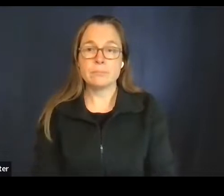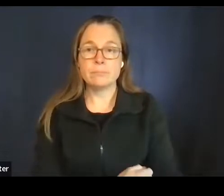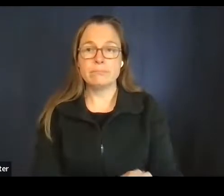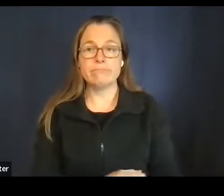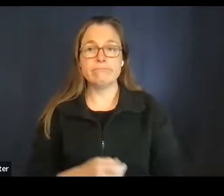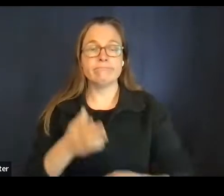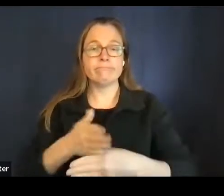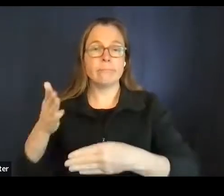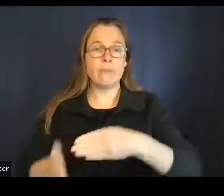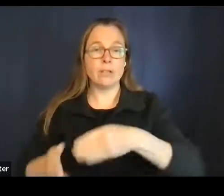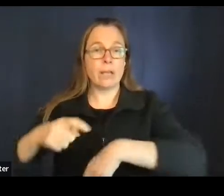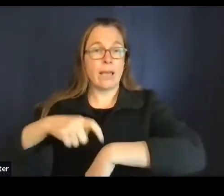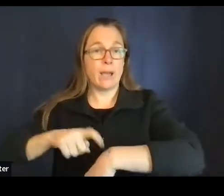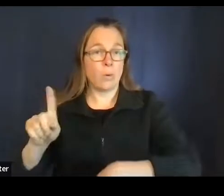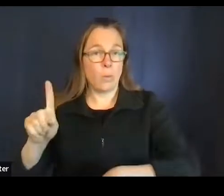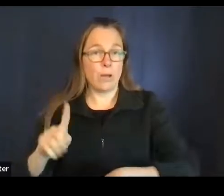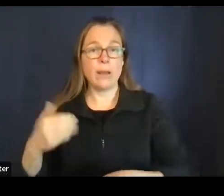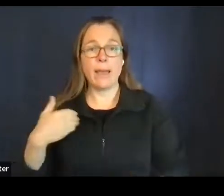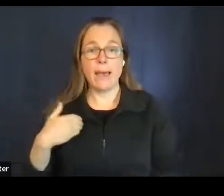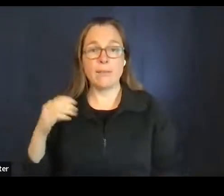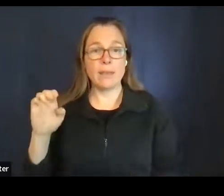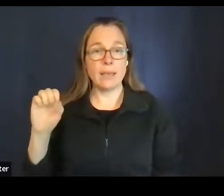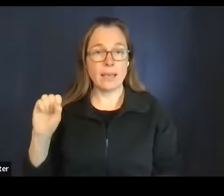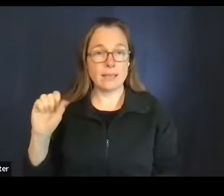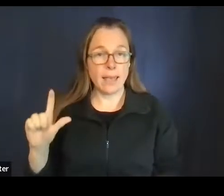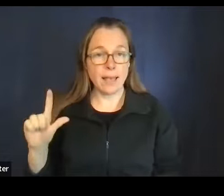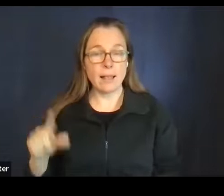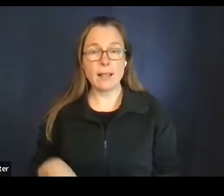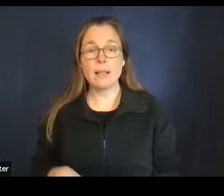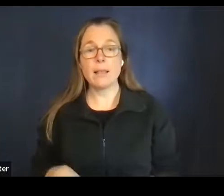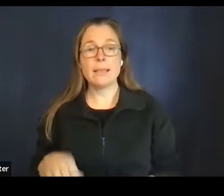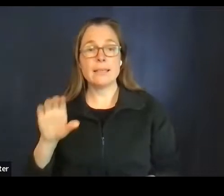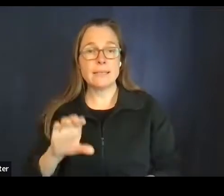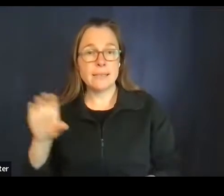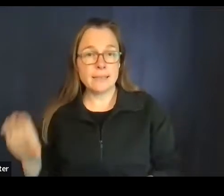We also have ASL, closed captioning and Spanish translation enabled on the video